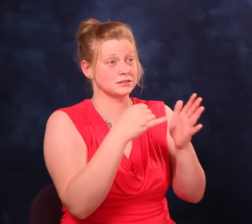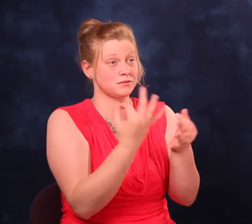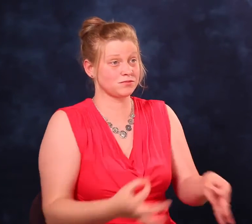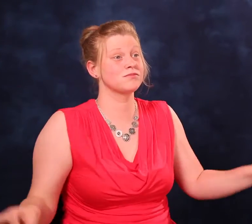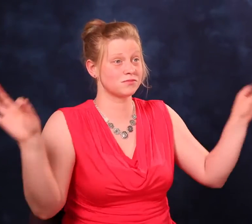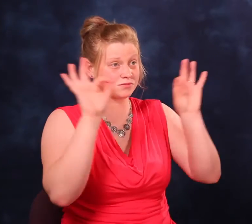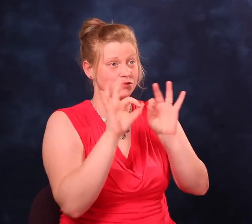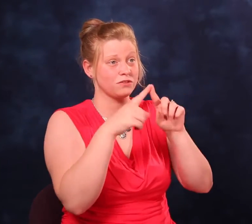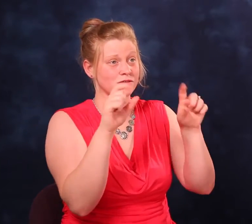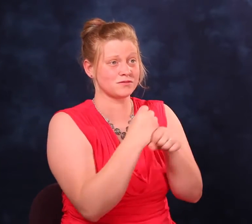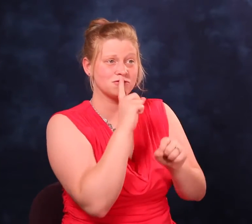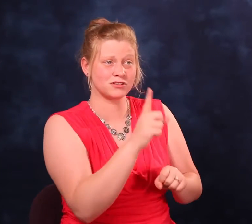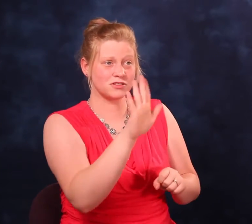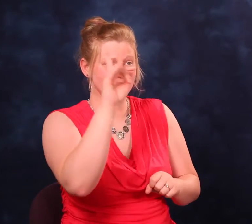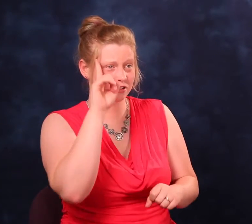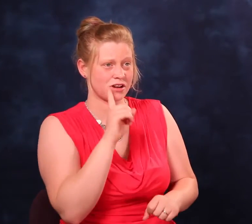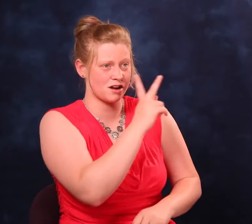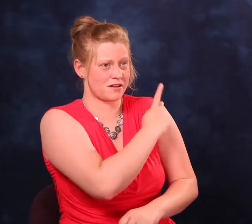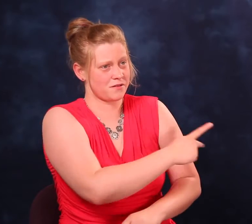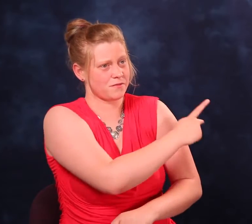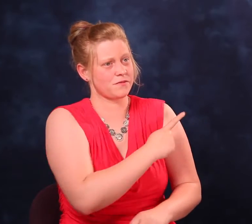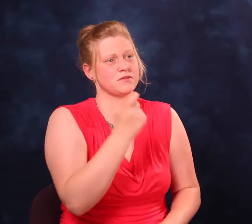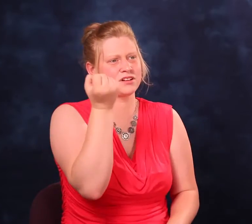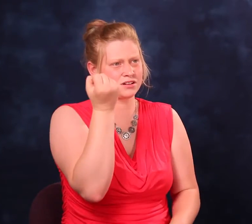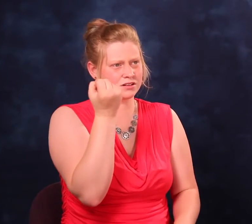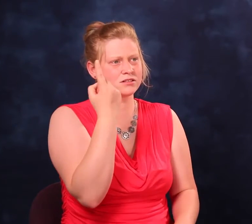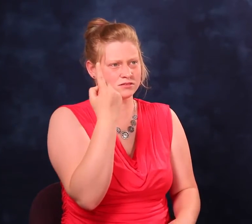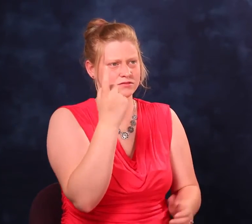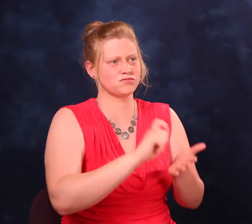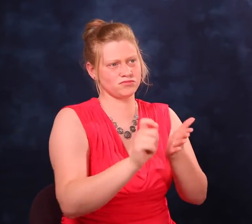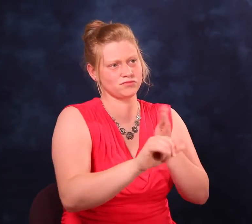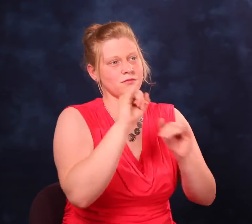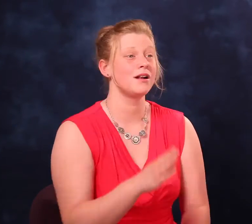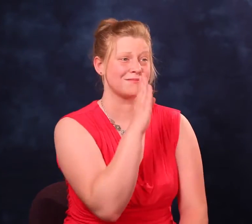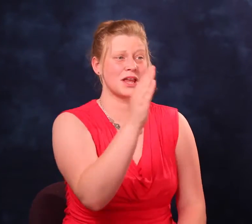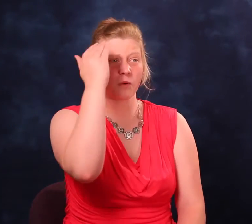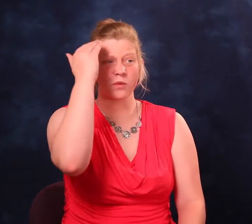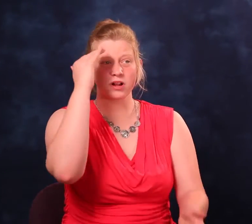it is important to make sure that your deaf patients understand written instructions.